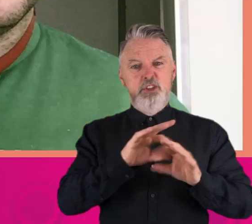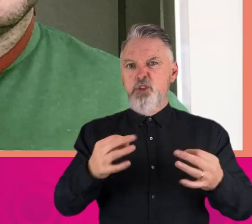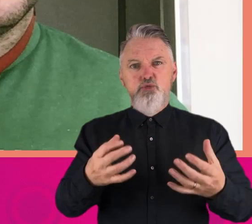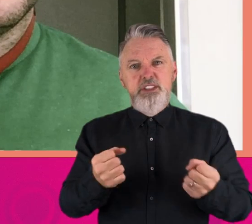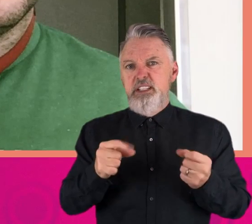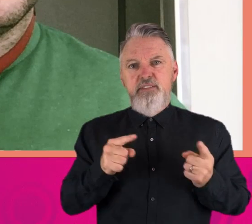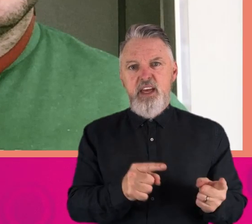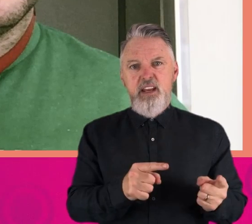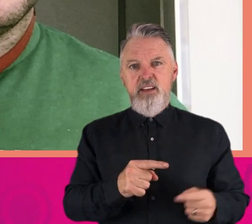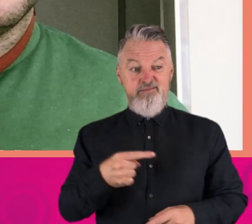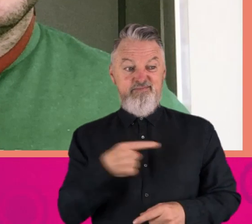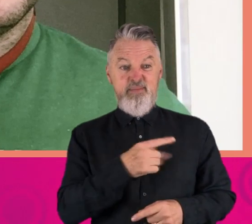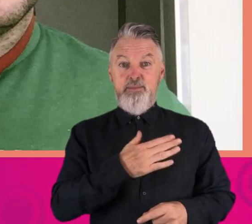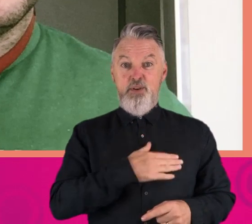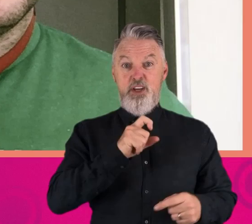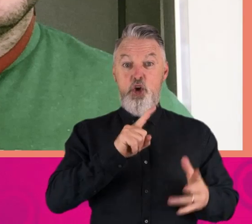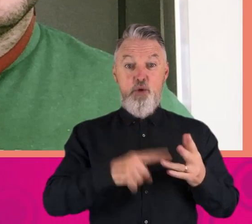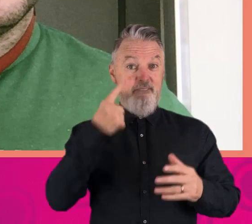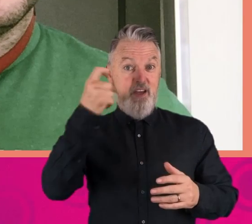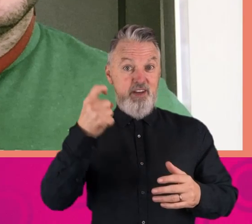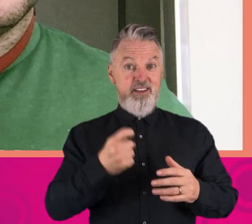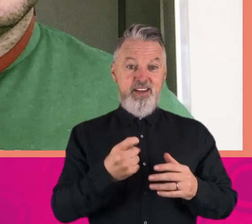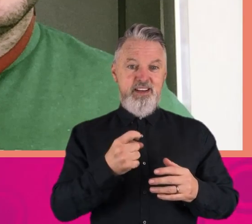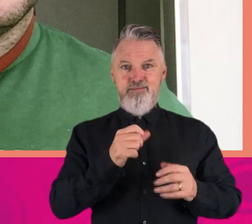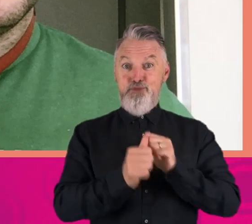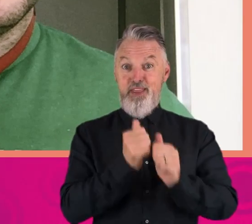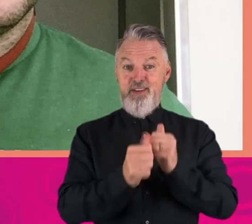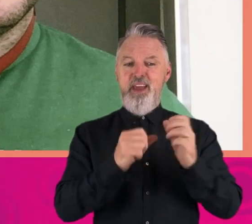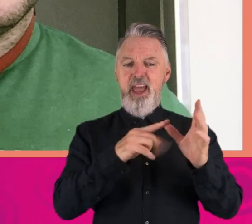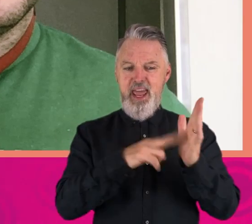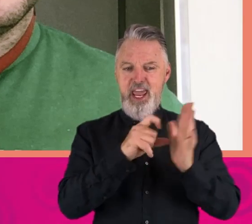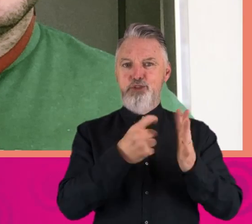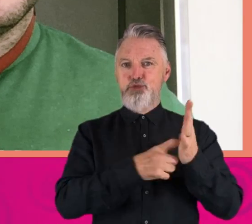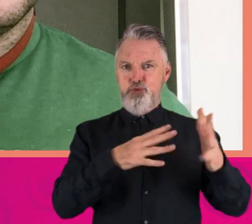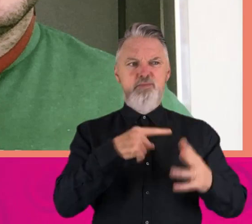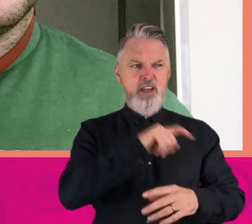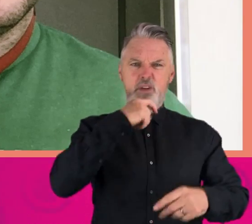My co-founder and disabled brother and Andrew Gurza he's going to tell you a little bit more aout what that feels like.